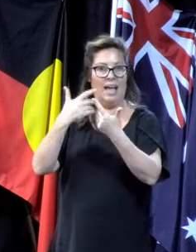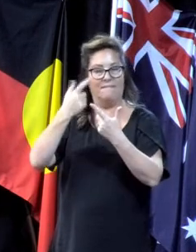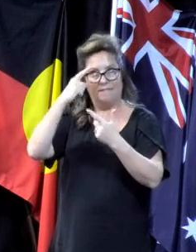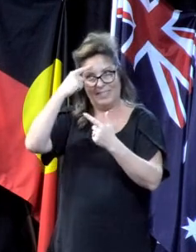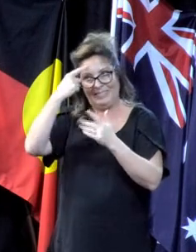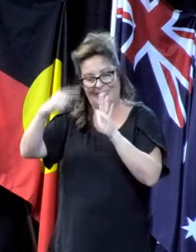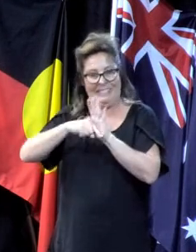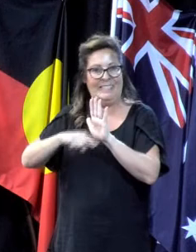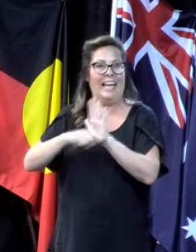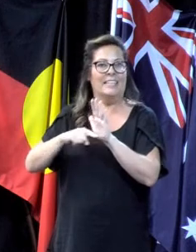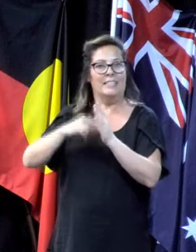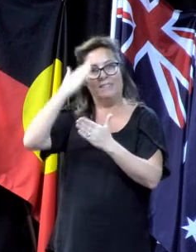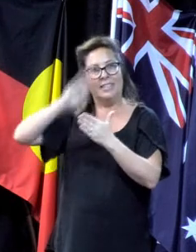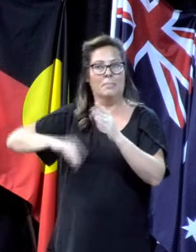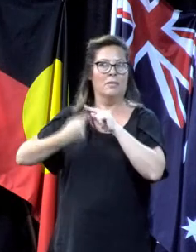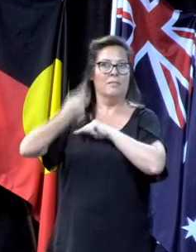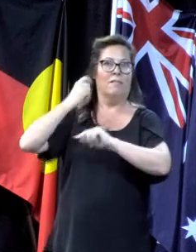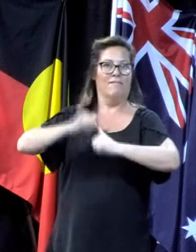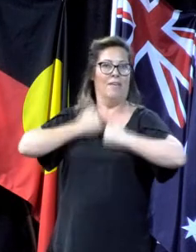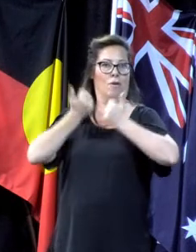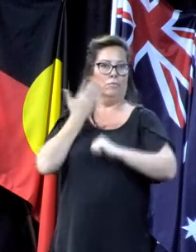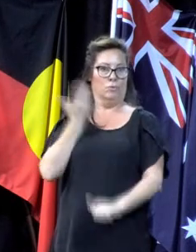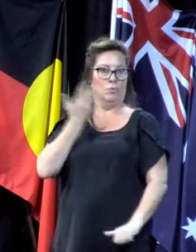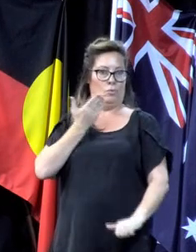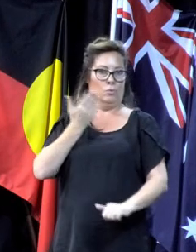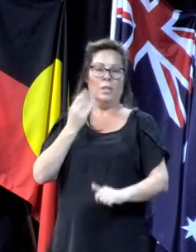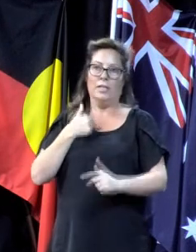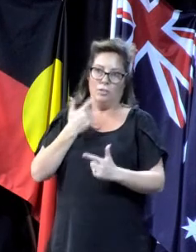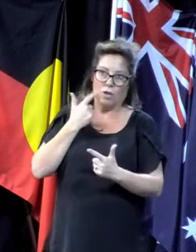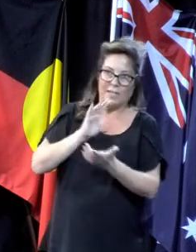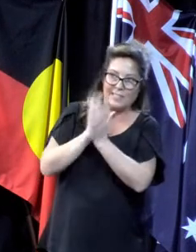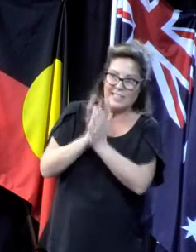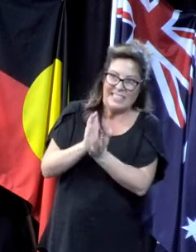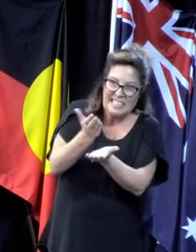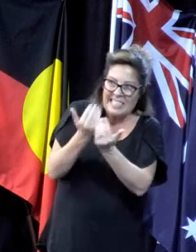And both those organisations run events for students and parents,